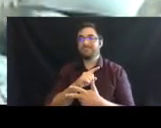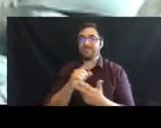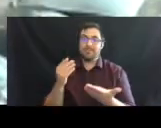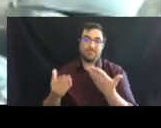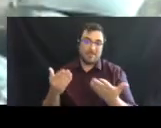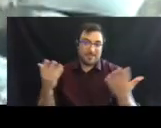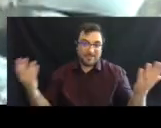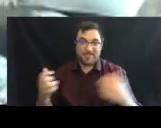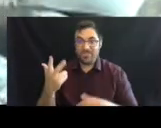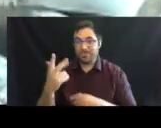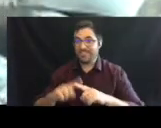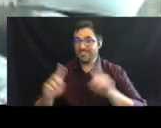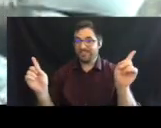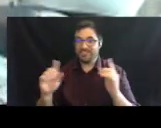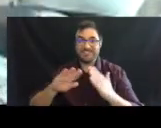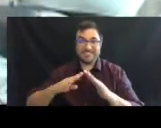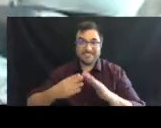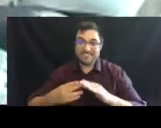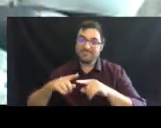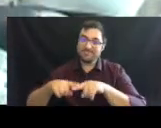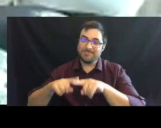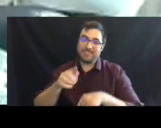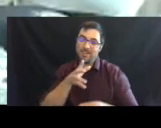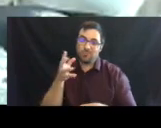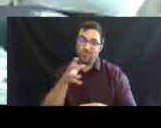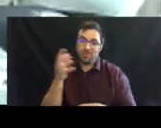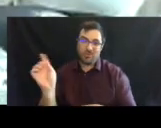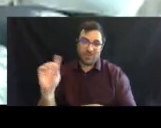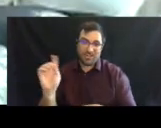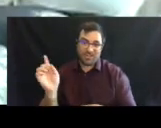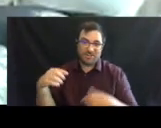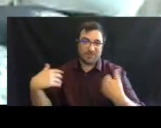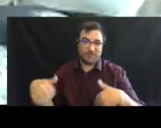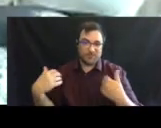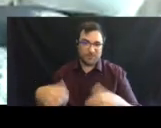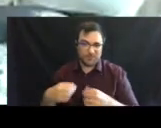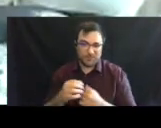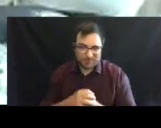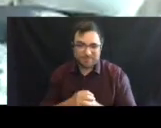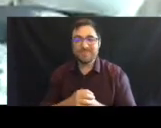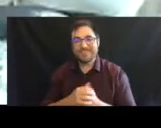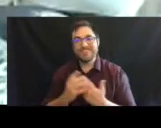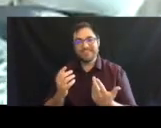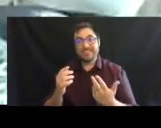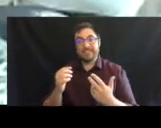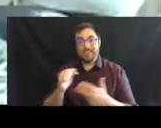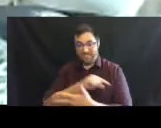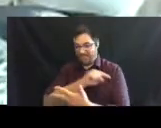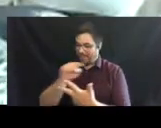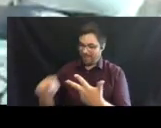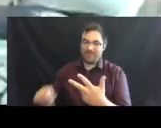cities, depending on how rural families are. And so that is a pretty complicated process for families